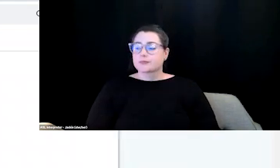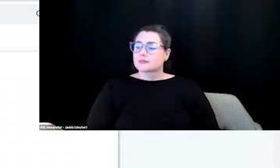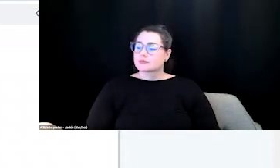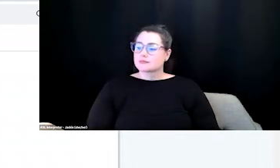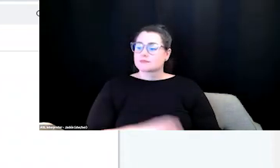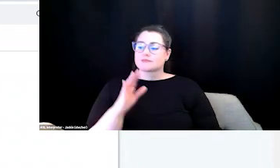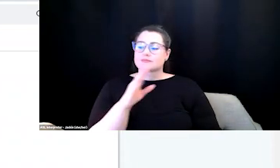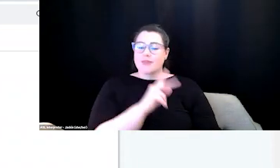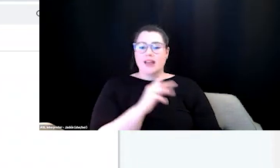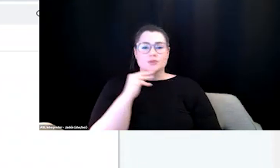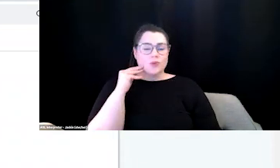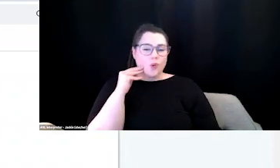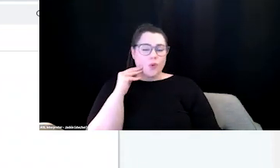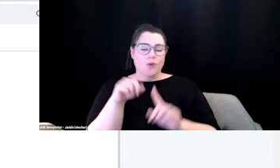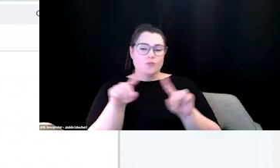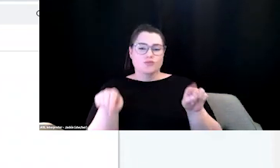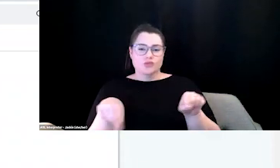and to Manage My Personnel and Subawards.